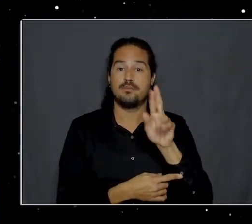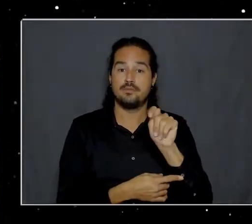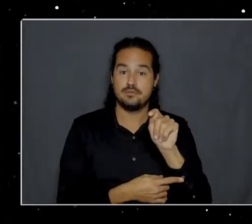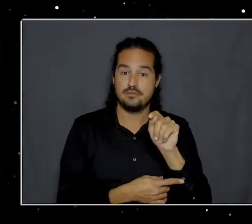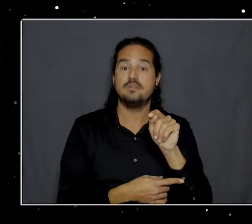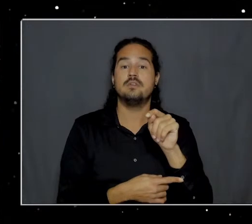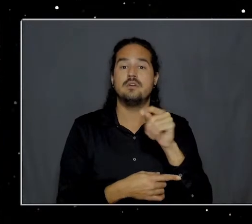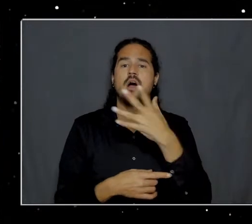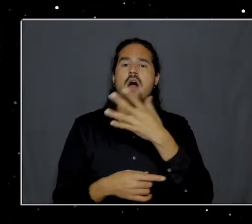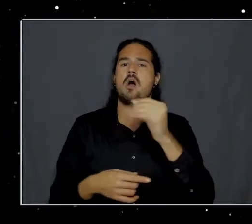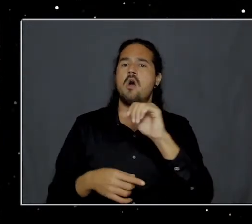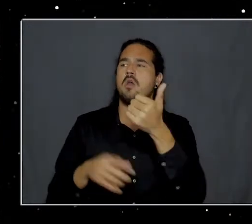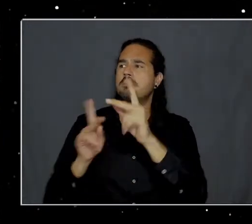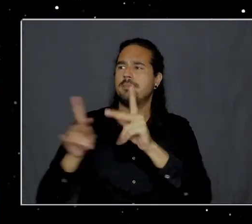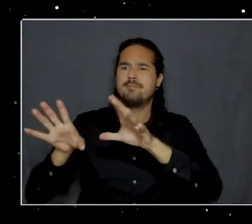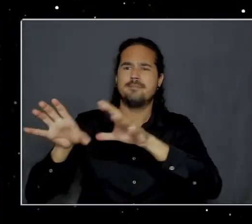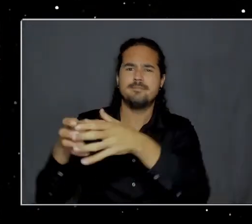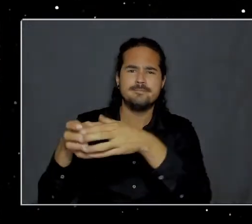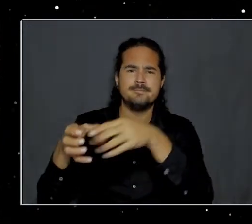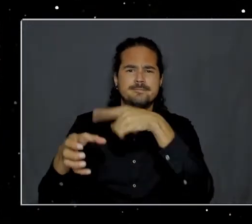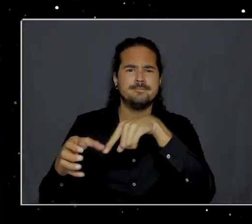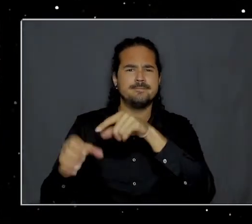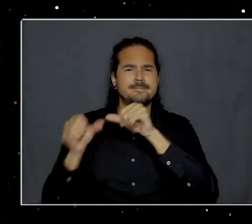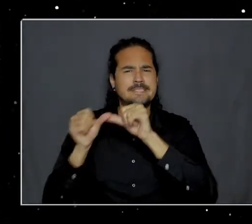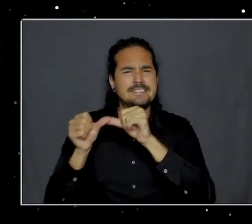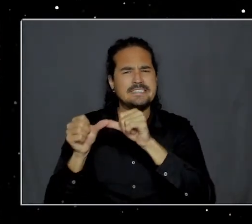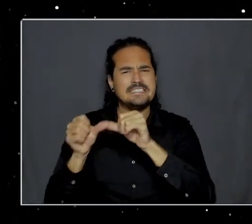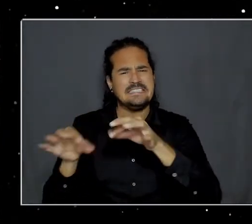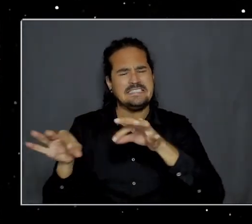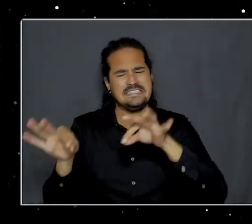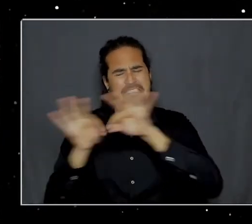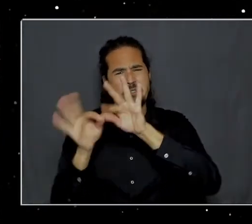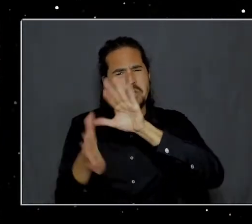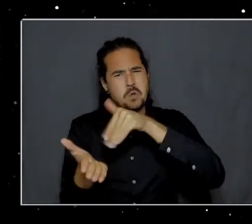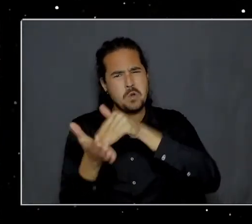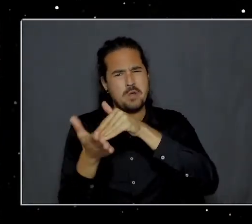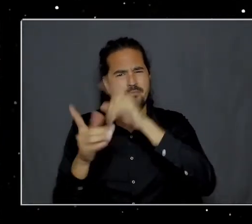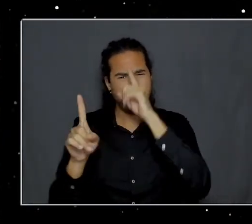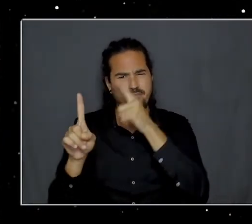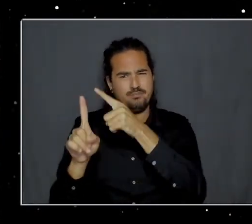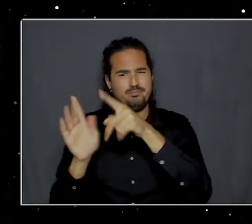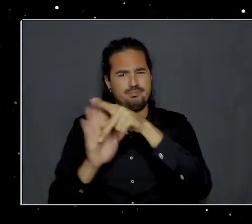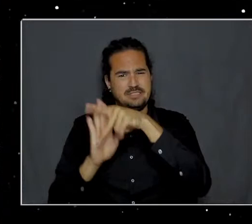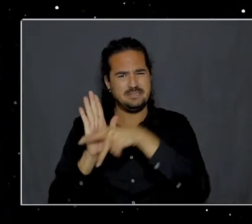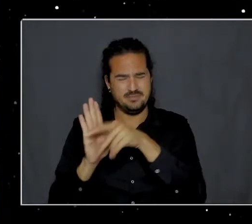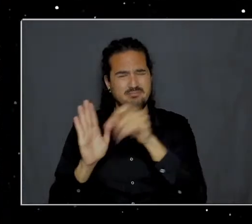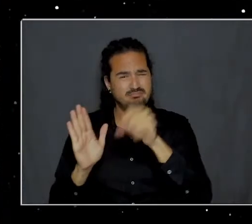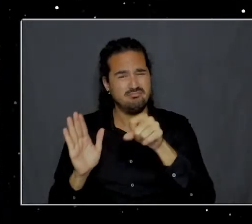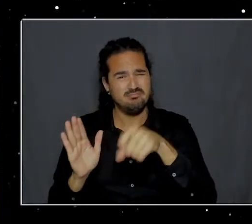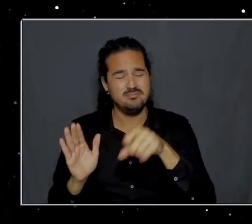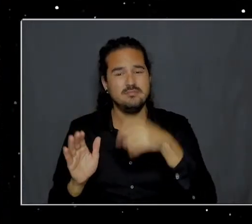TIMES, AND STILL HOLD ONTO THOSE CORE PRINCIPLES, IT'S TRICKY. BUT I WOULD SAY ONE OF THE WAYS OF ANCHORING THAT IS TO